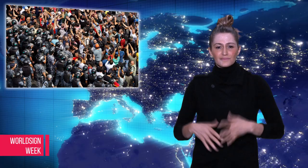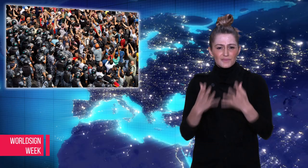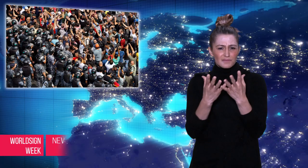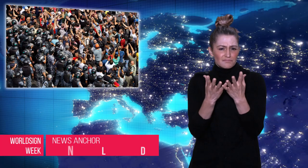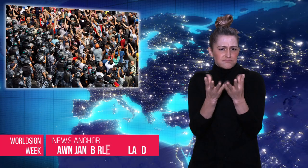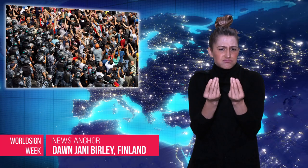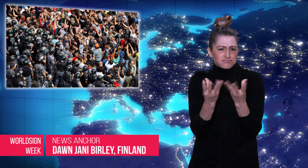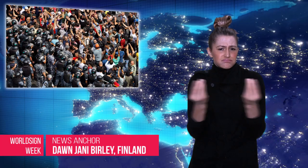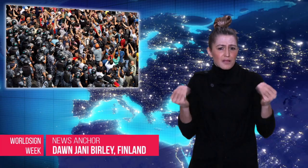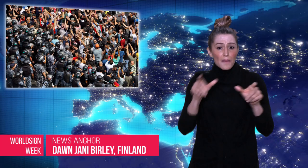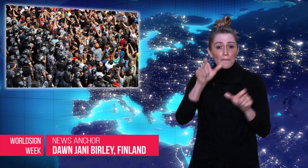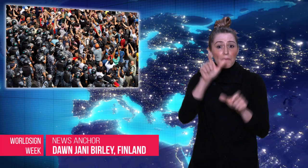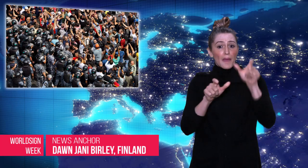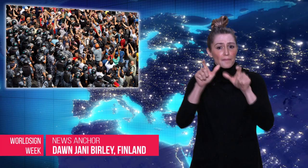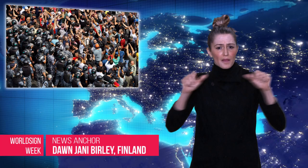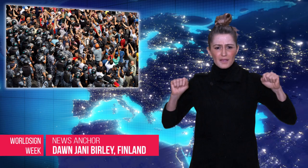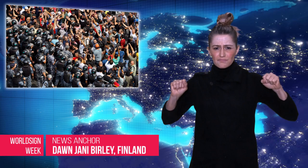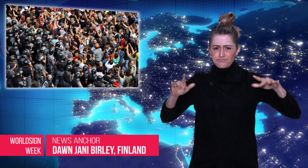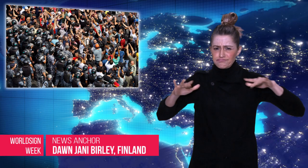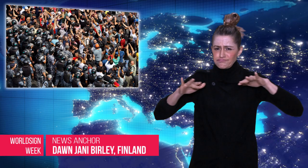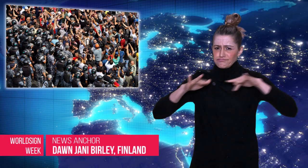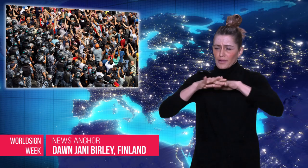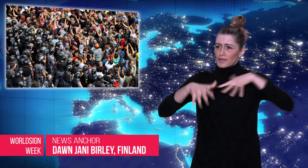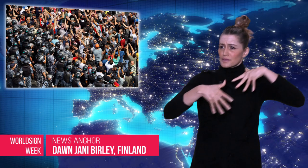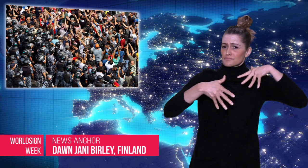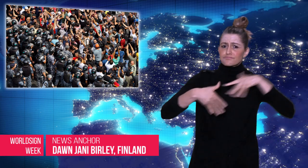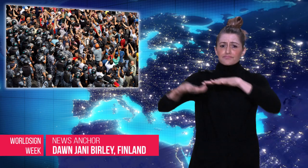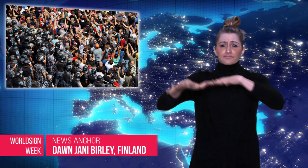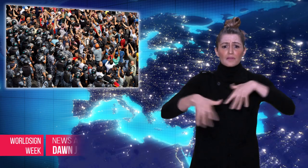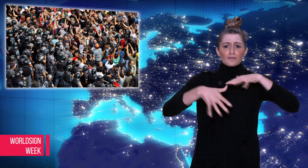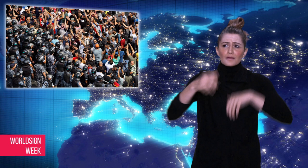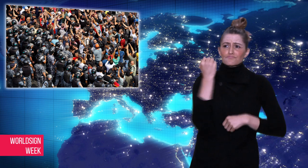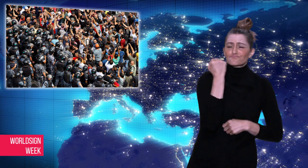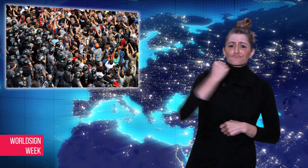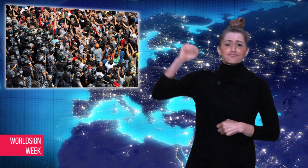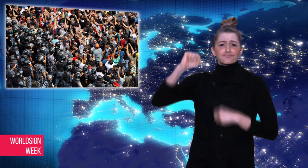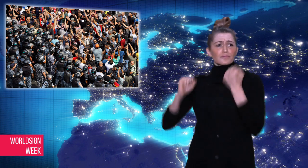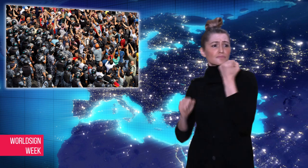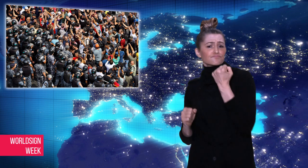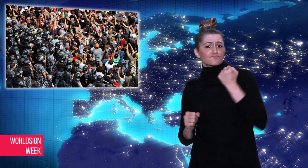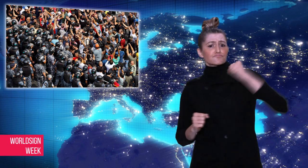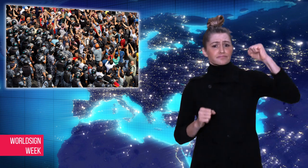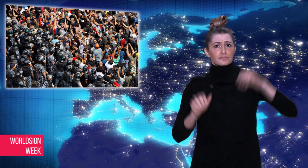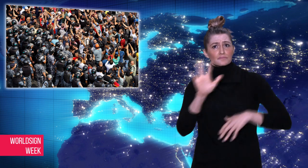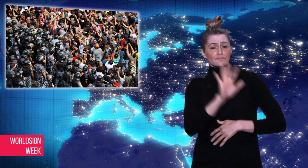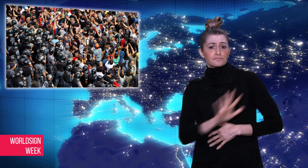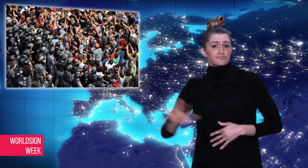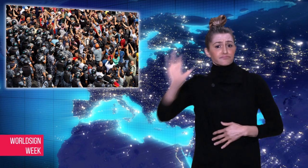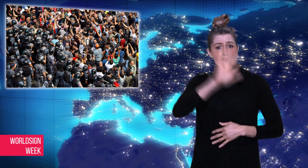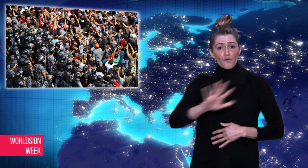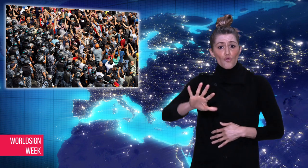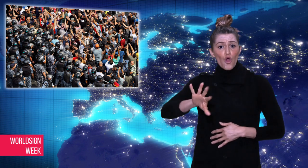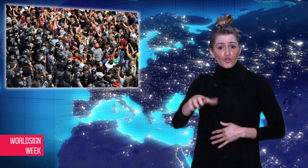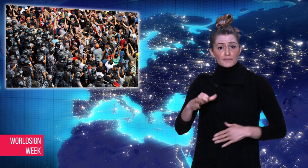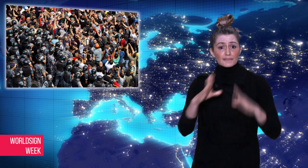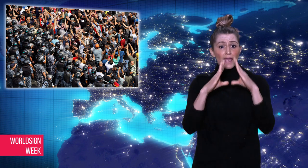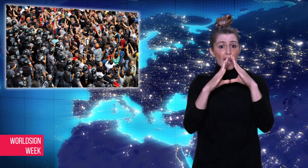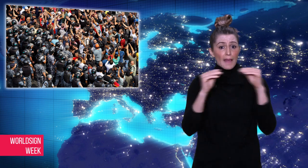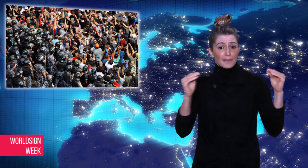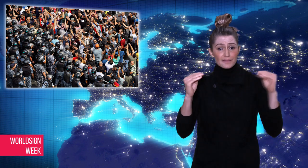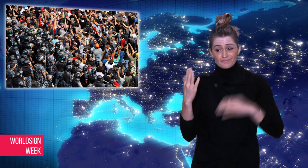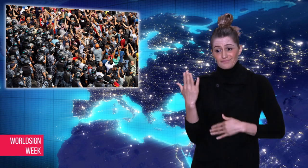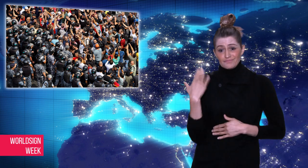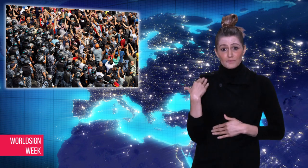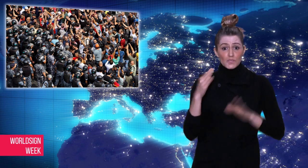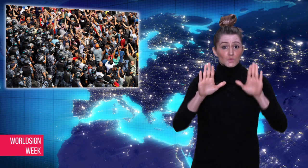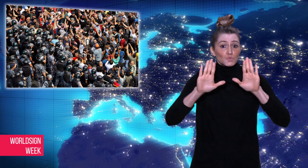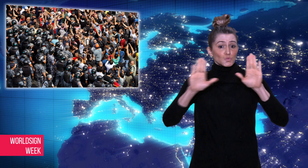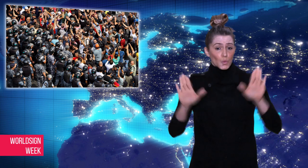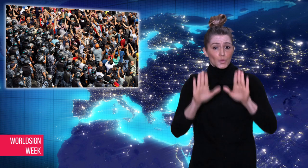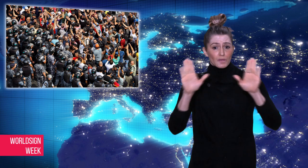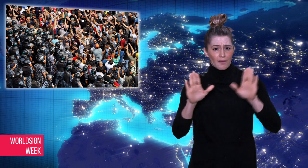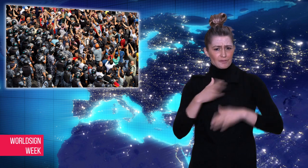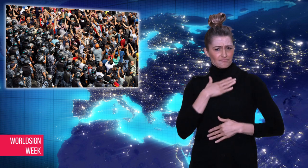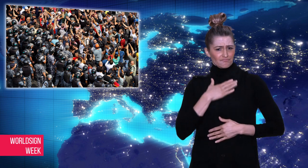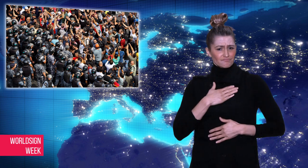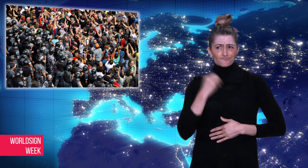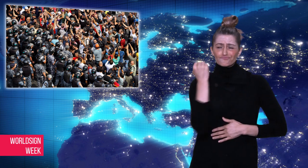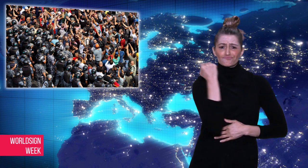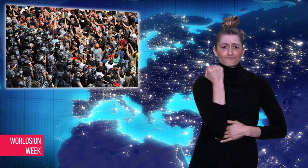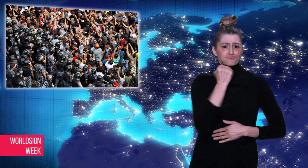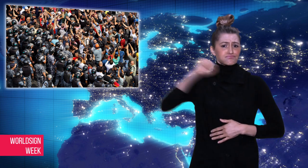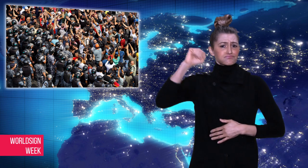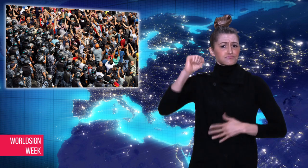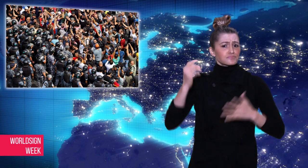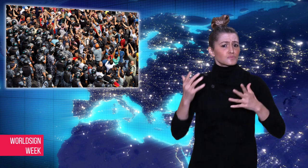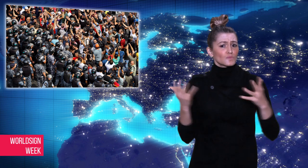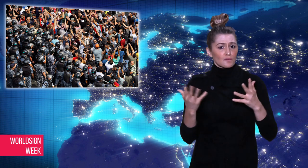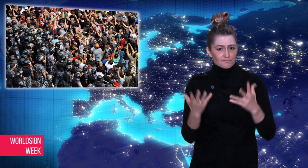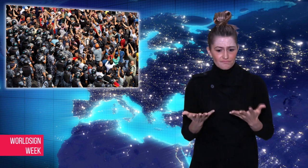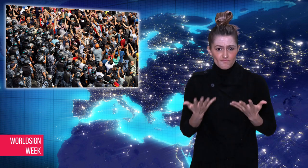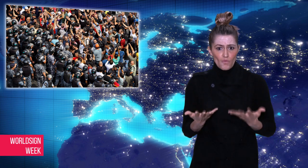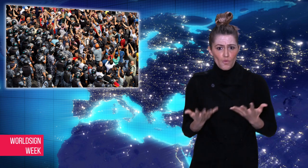Hundreds of people protested in across Lebanon